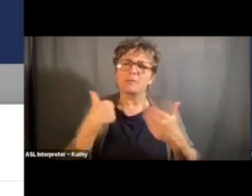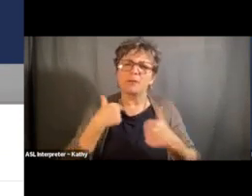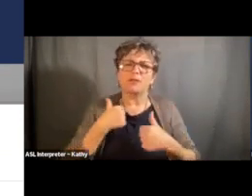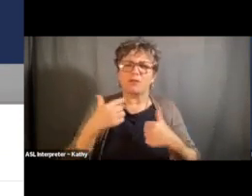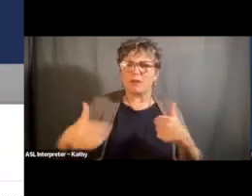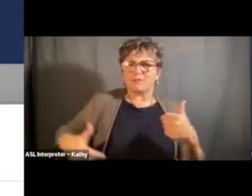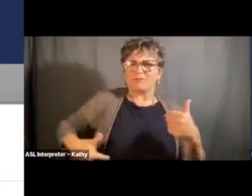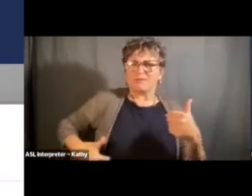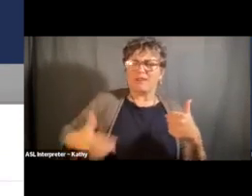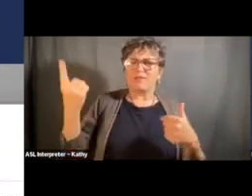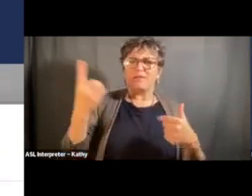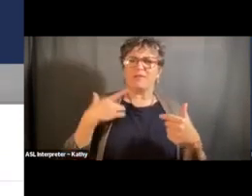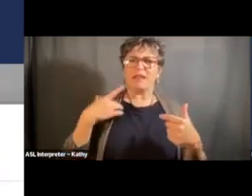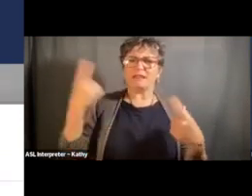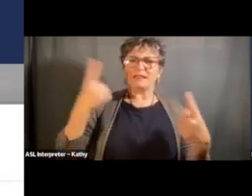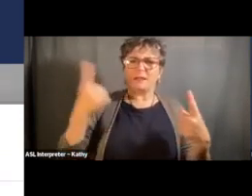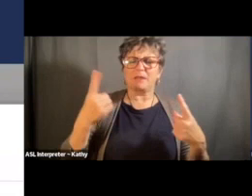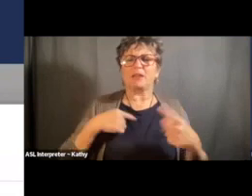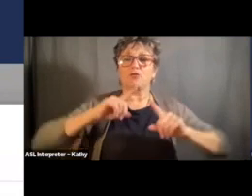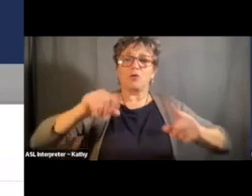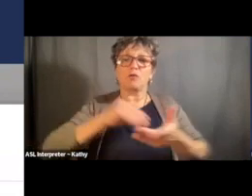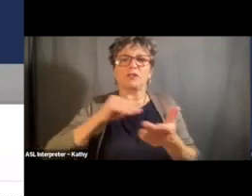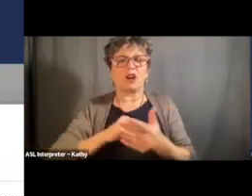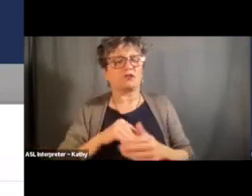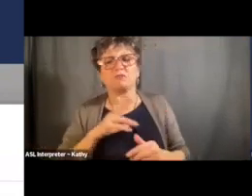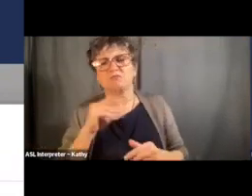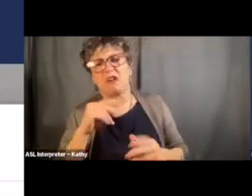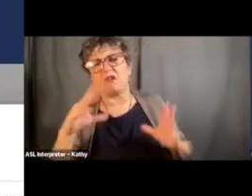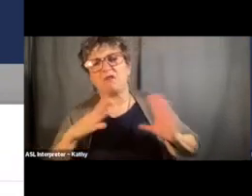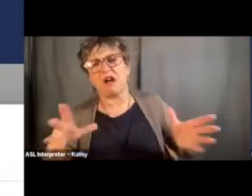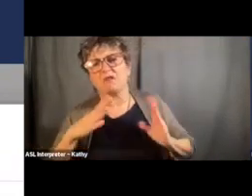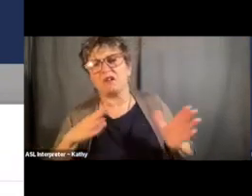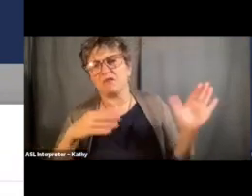but your doctor said no no, I don't think that's it, and then the age of diagnosis